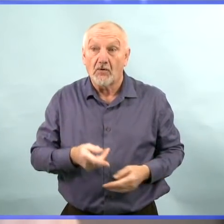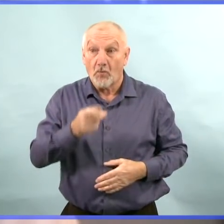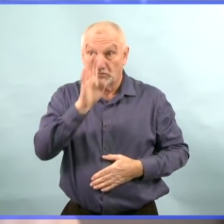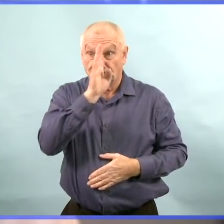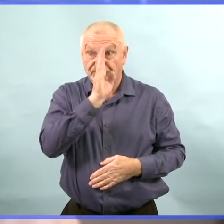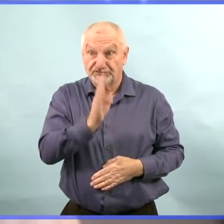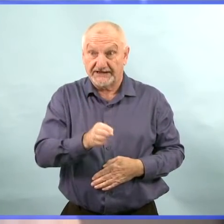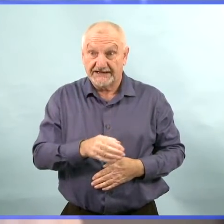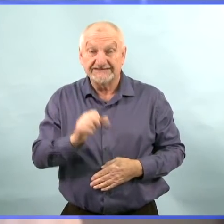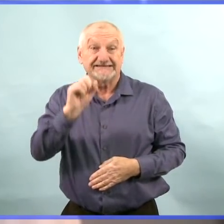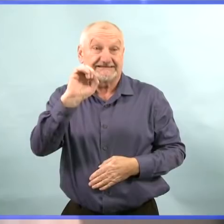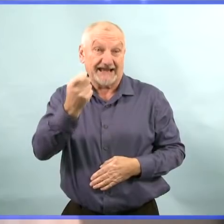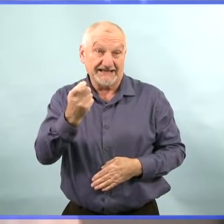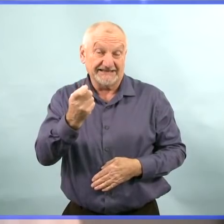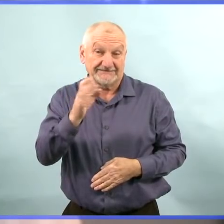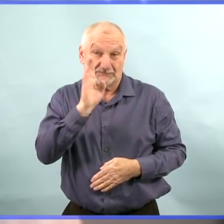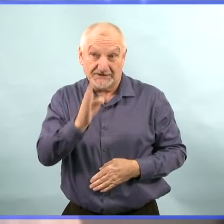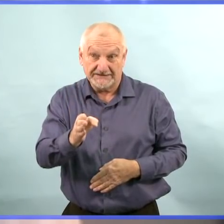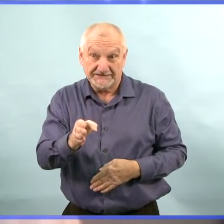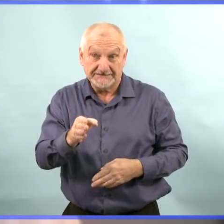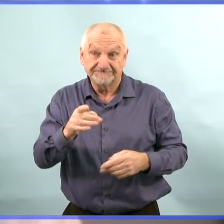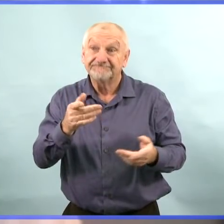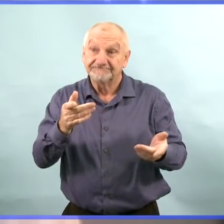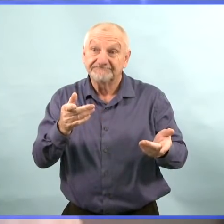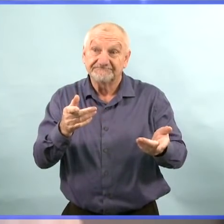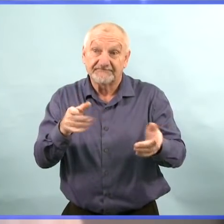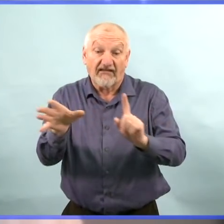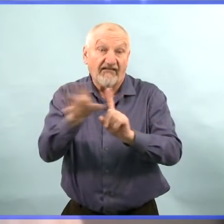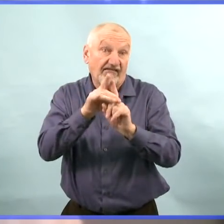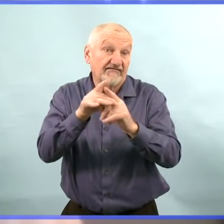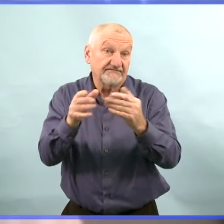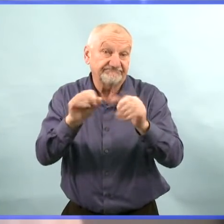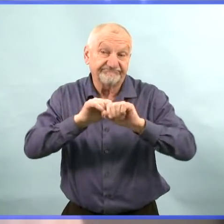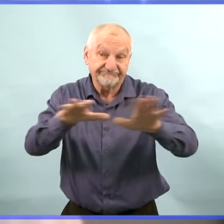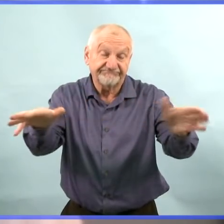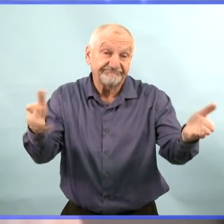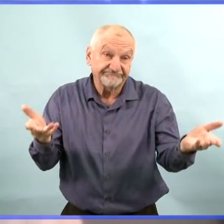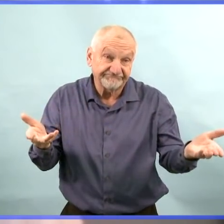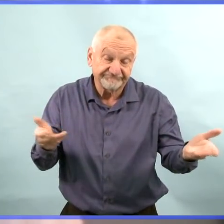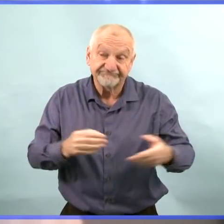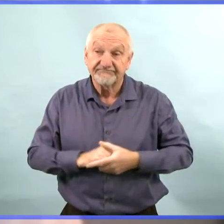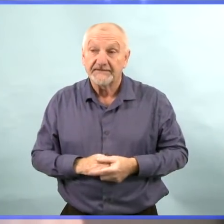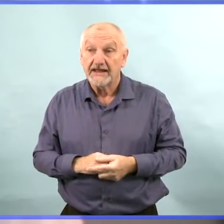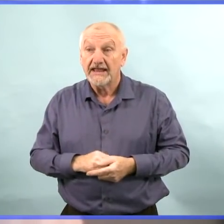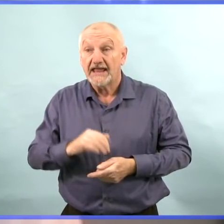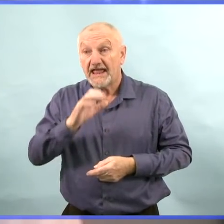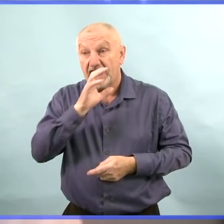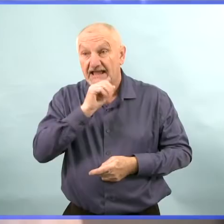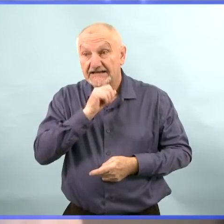among females which about 34.7 percent and the 30 to 39 year olds accounted for the highest